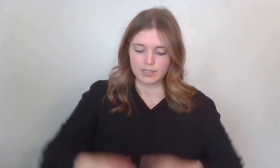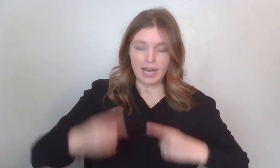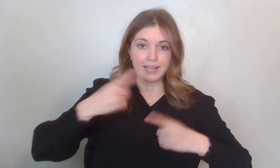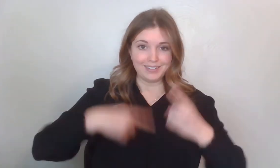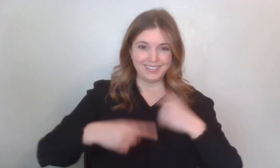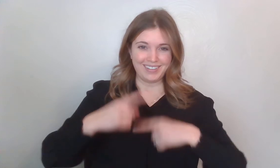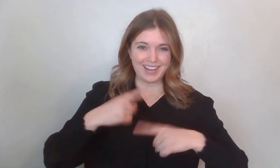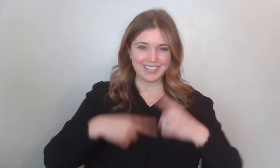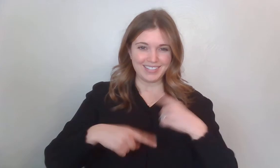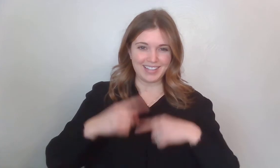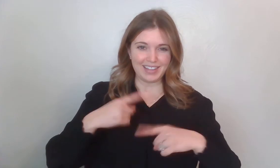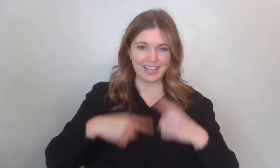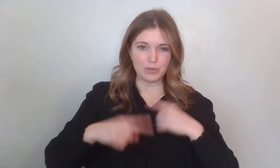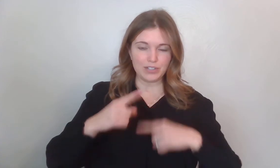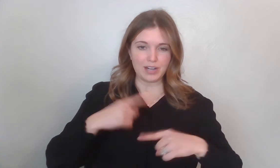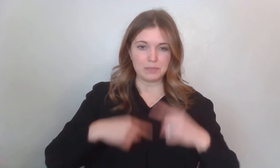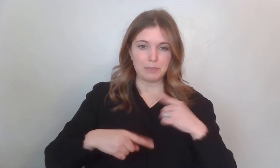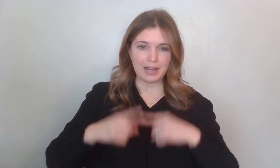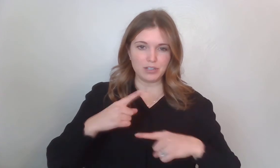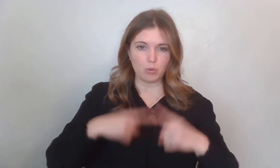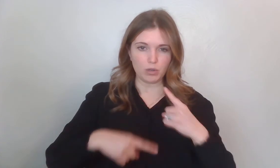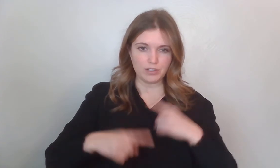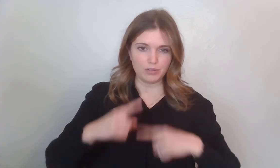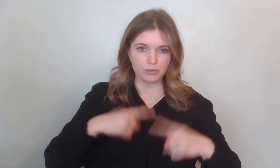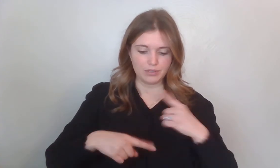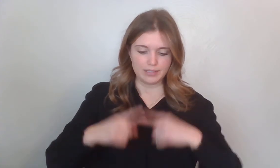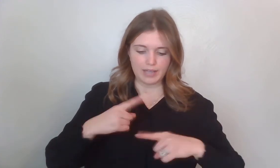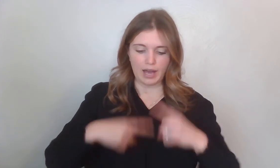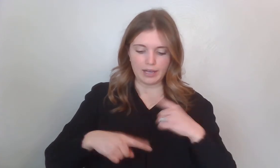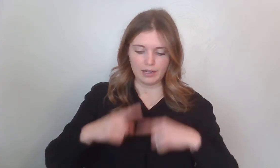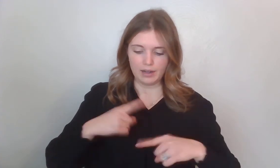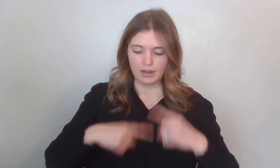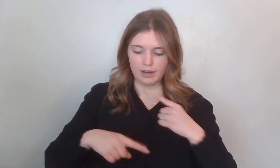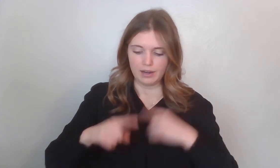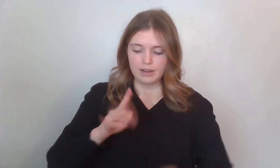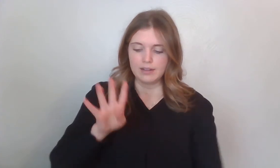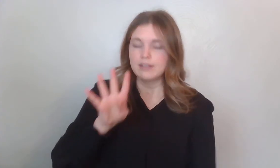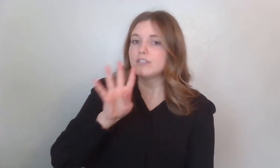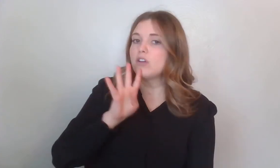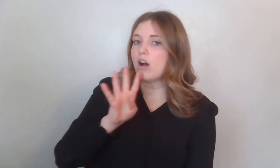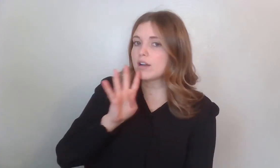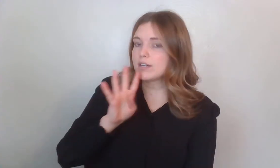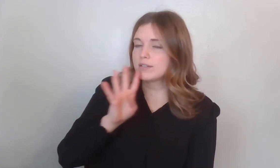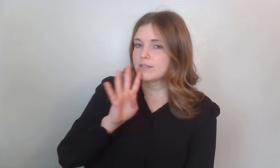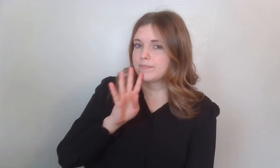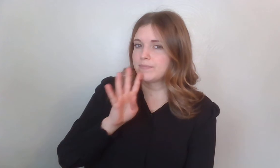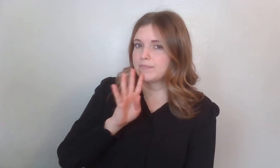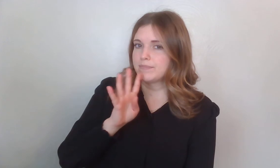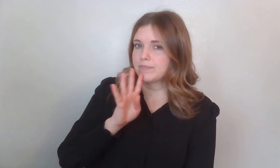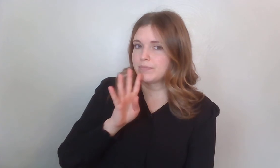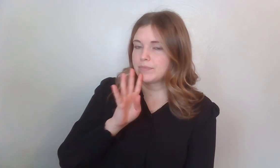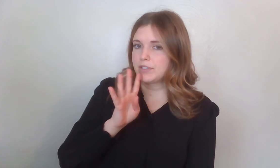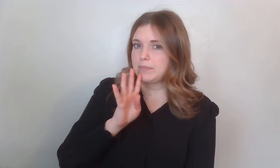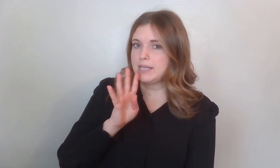SIGN as in sign language It comes back toward you SIGN TALK or SPEAK